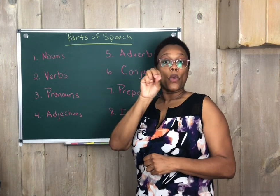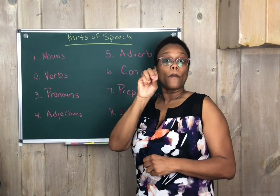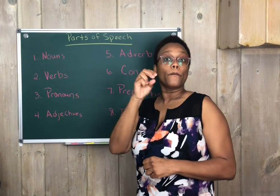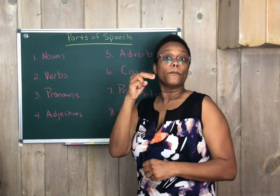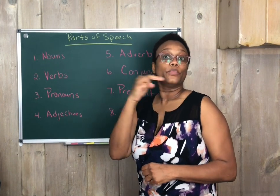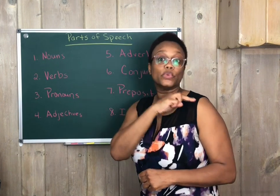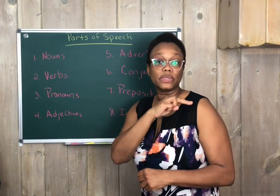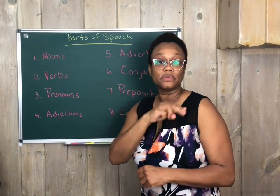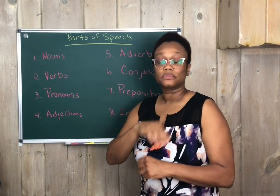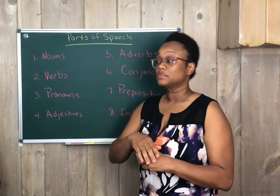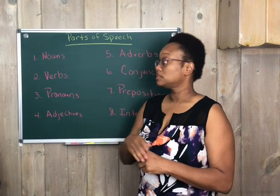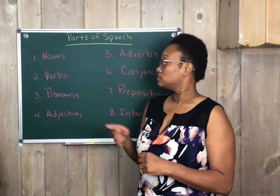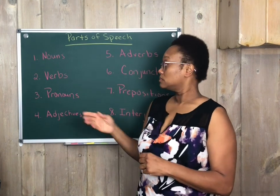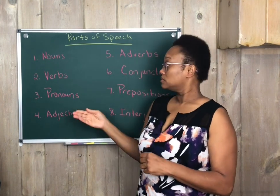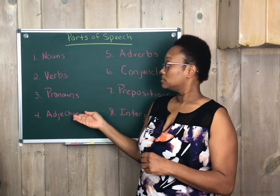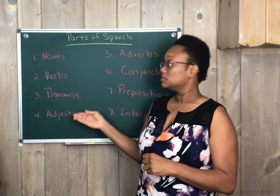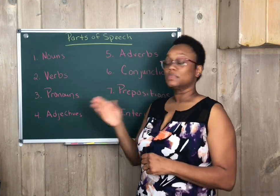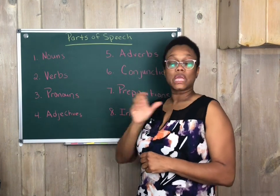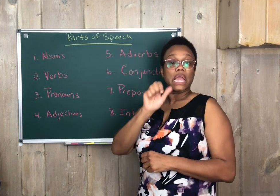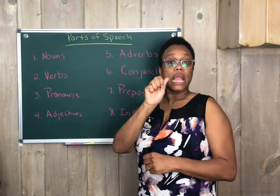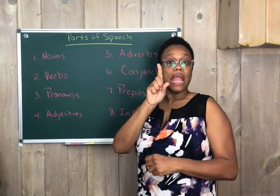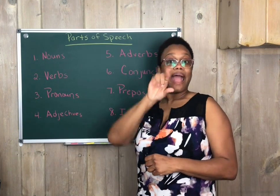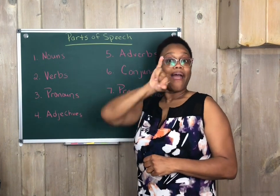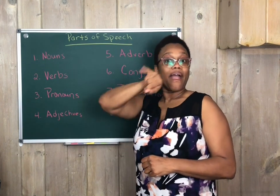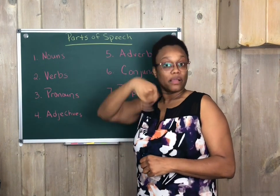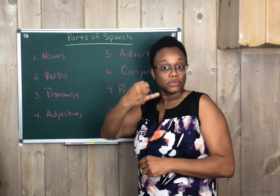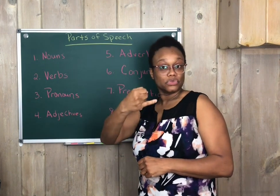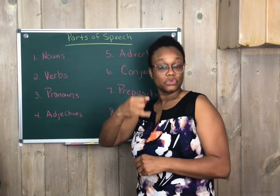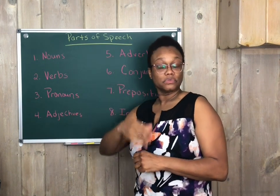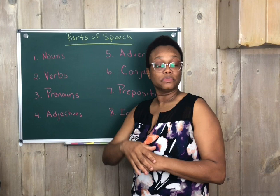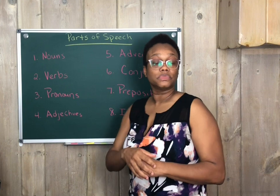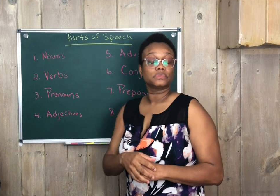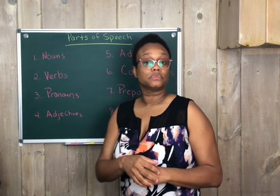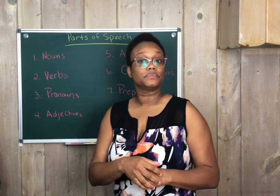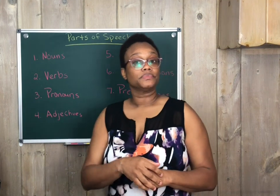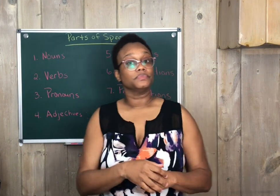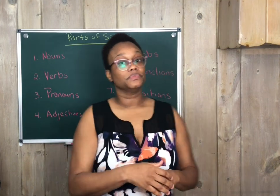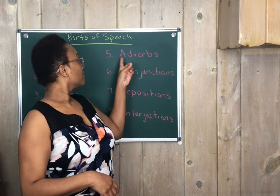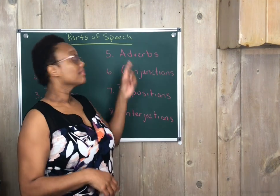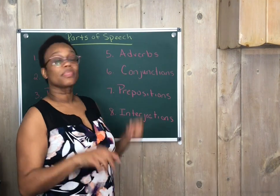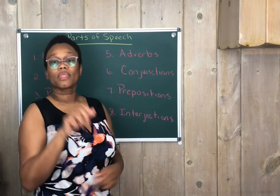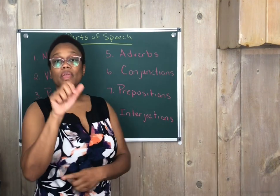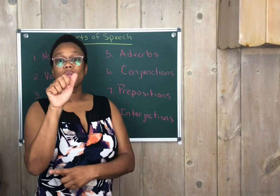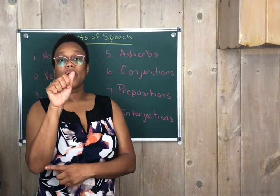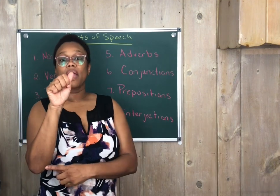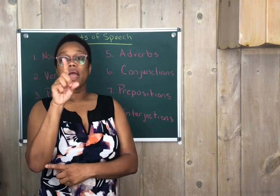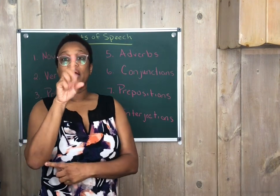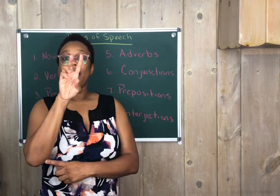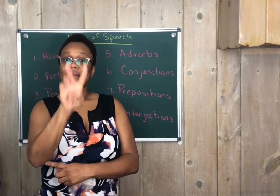pronouns, adjectives, adverbs,